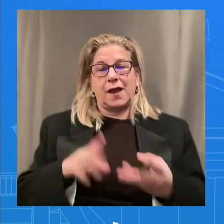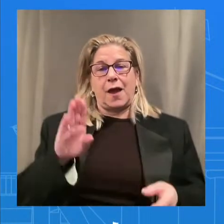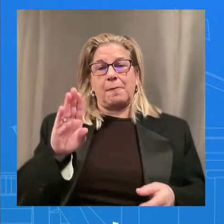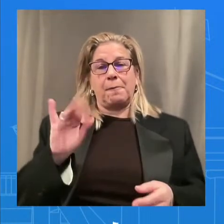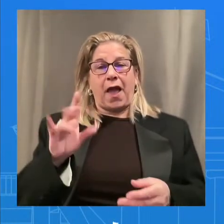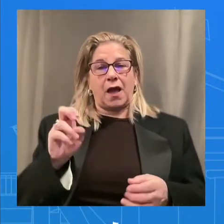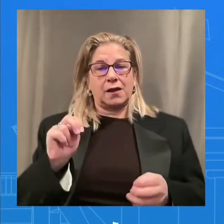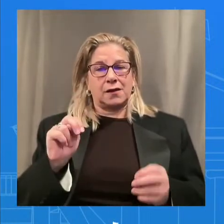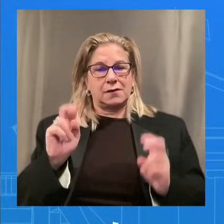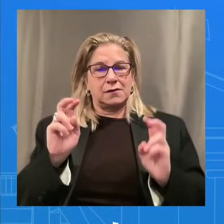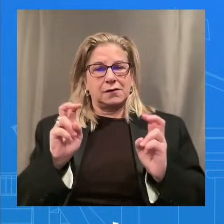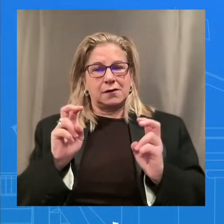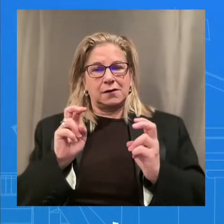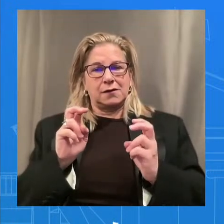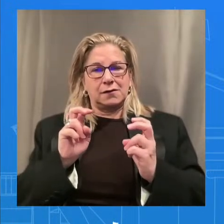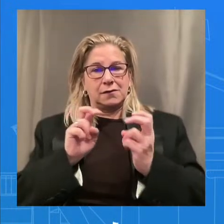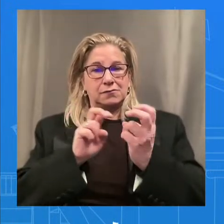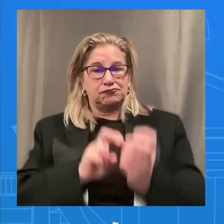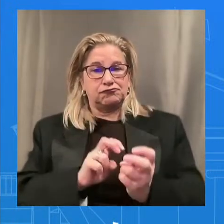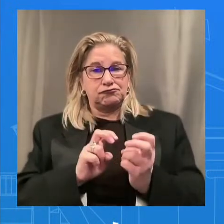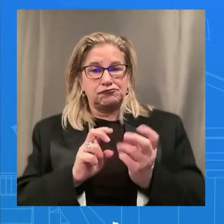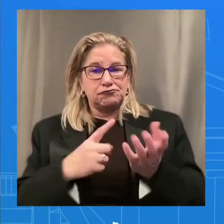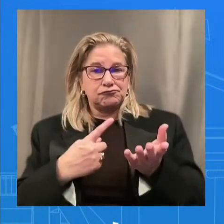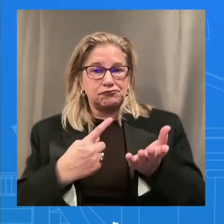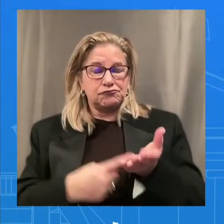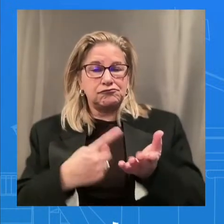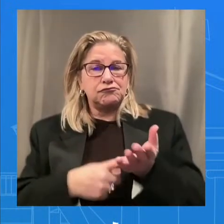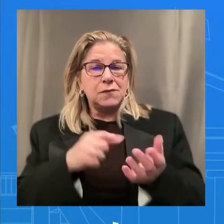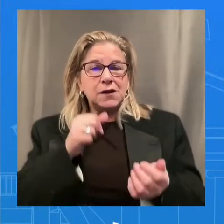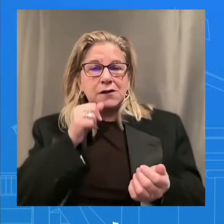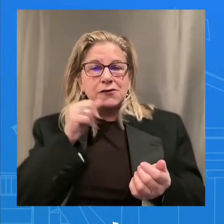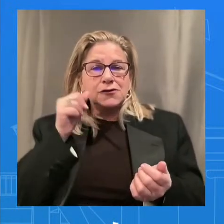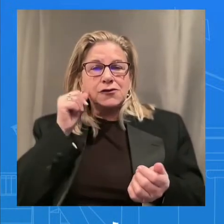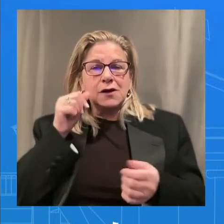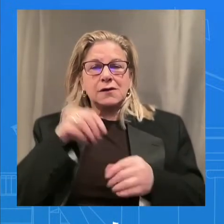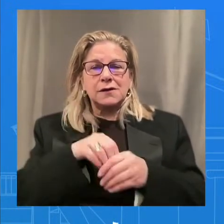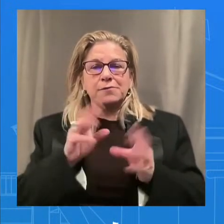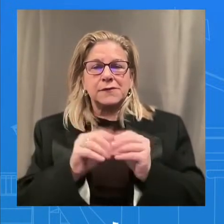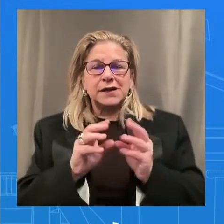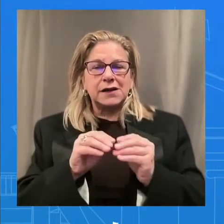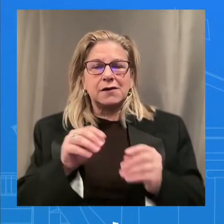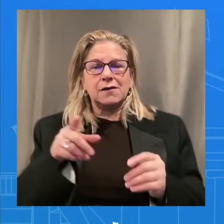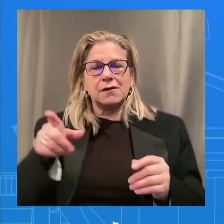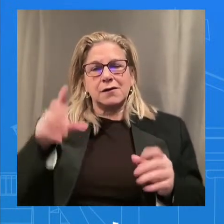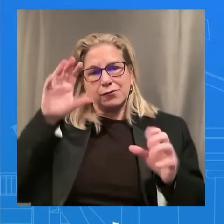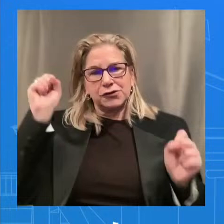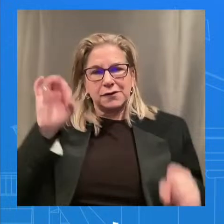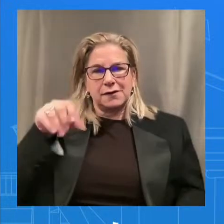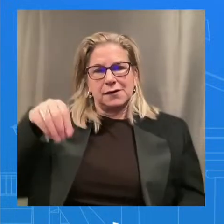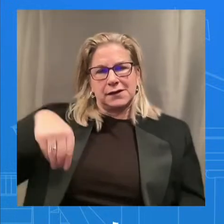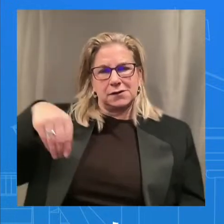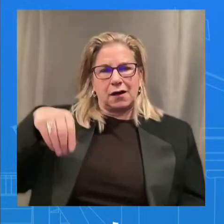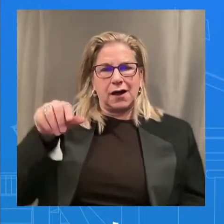We are close to a deal, and it can get done this week. I’m not making a promise or a prediction, but it is there for the taking,